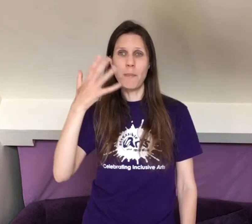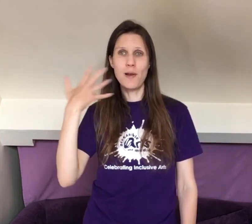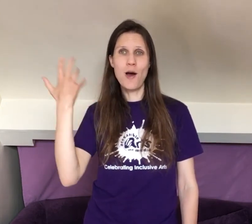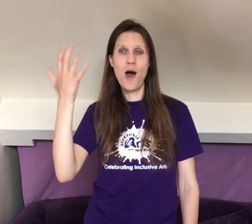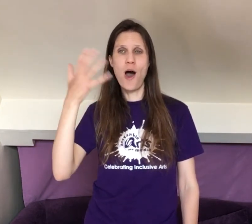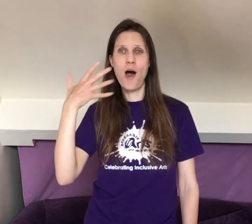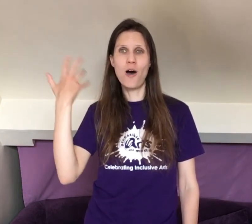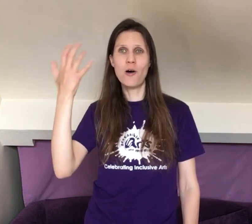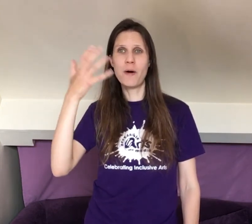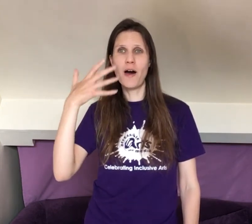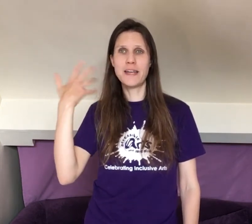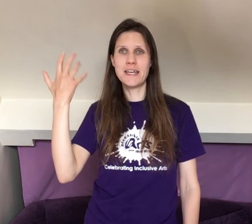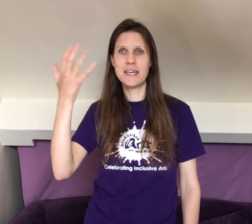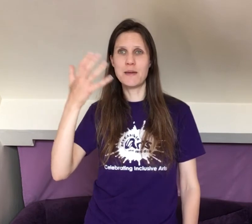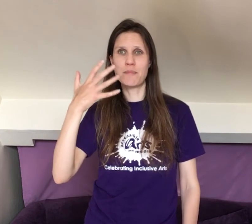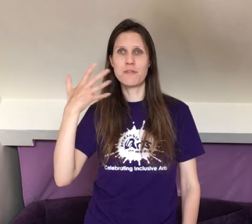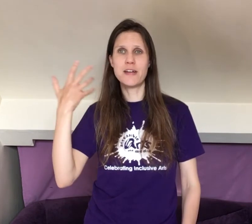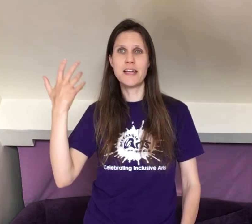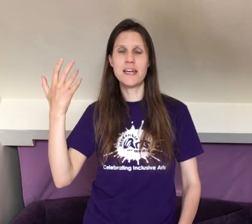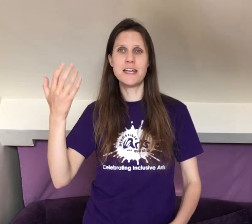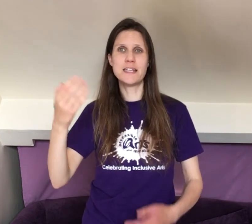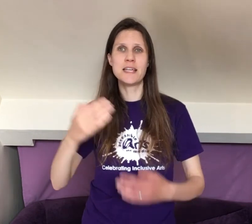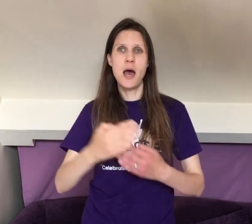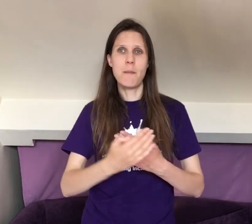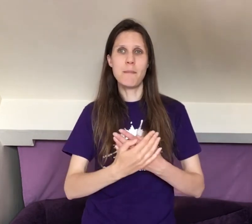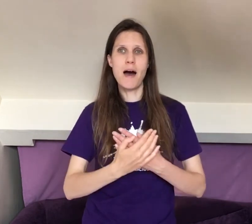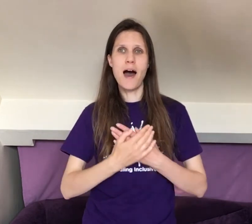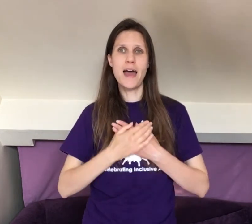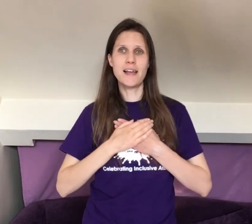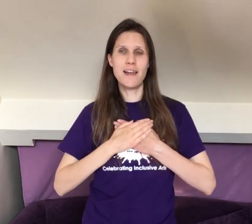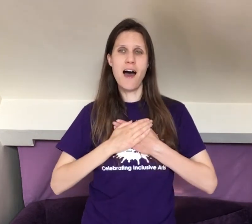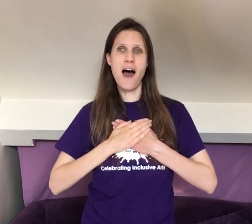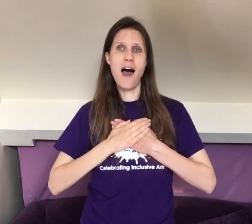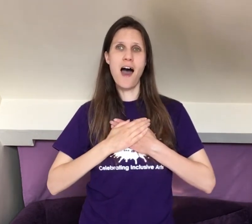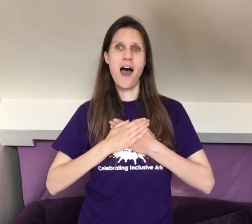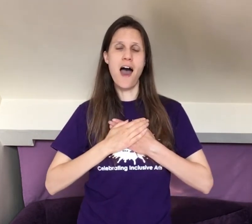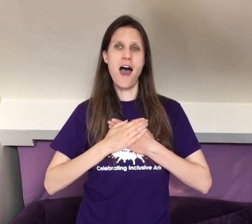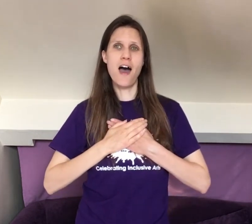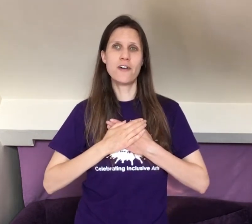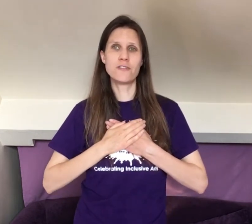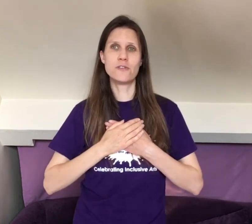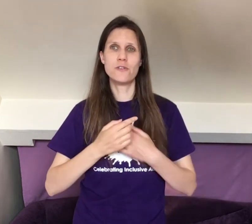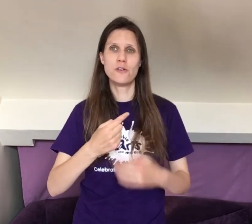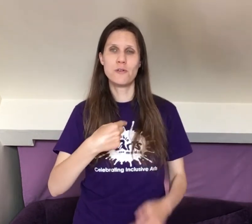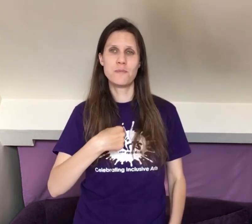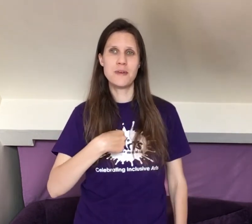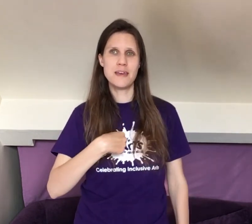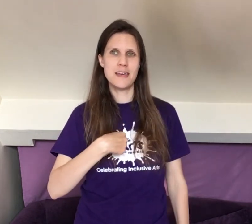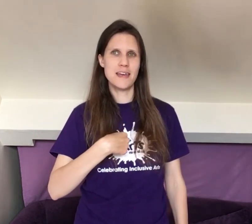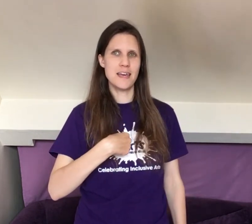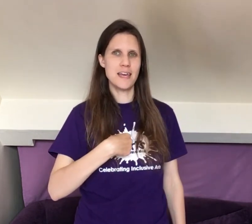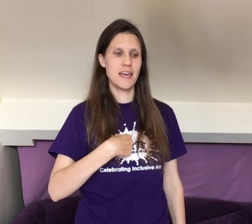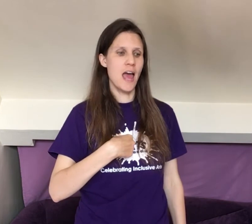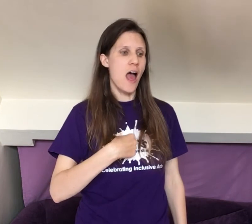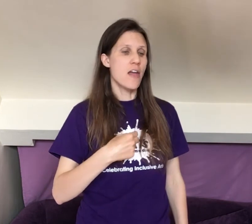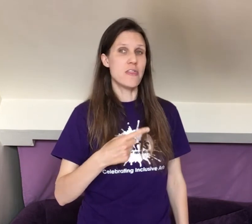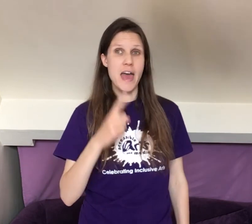blow bonny breeze my love to me.